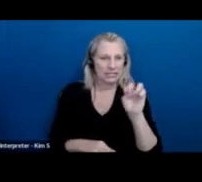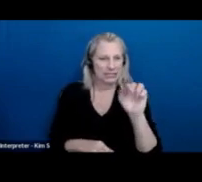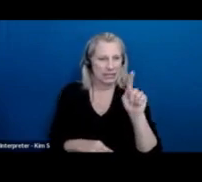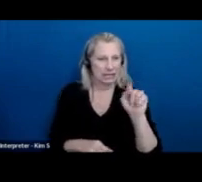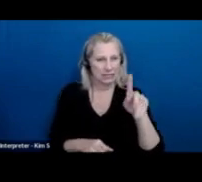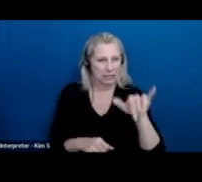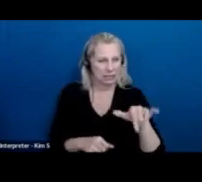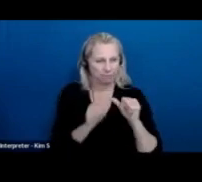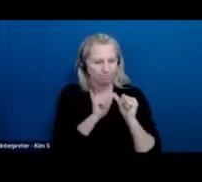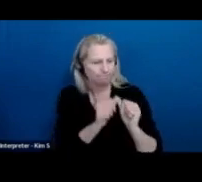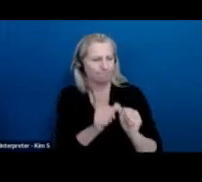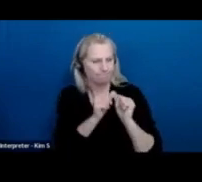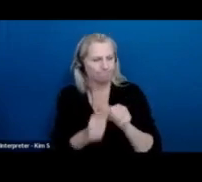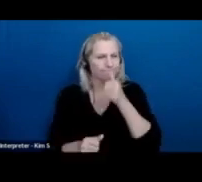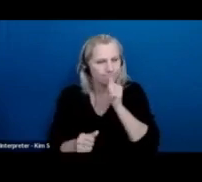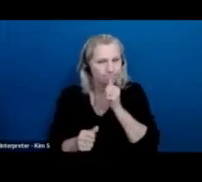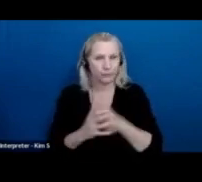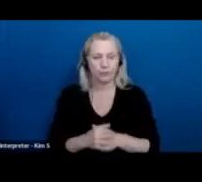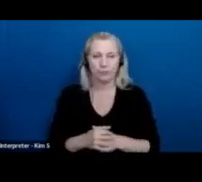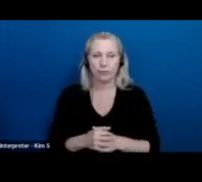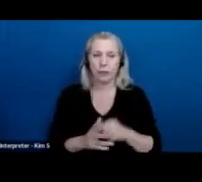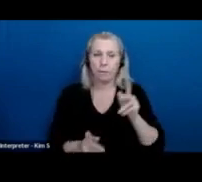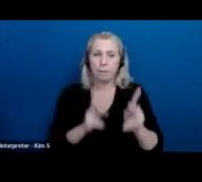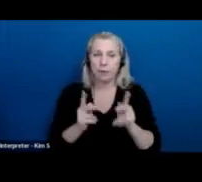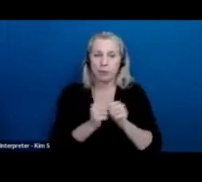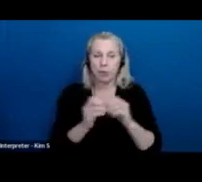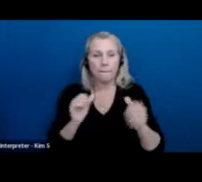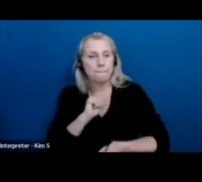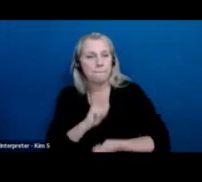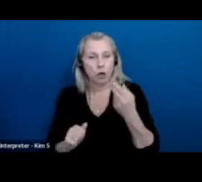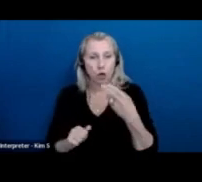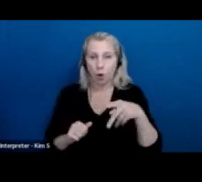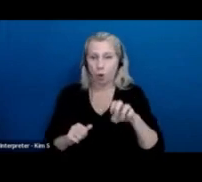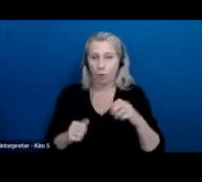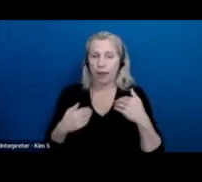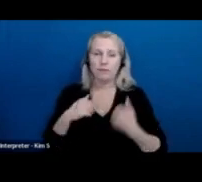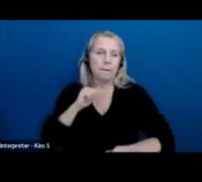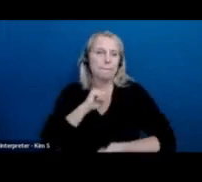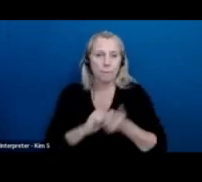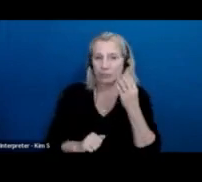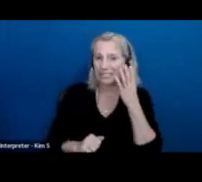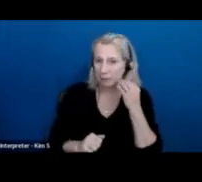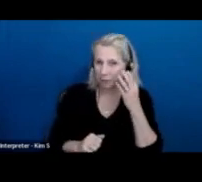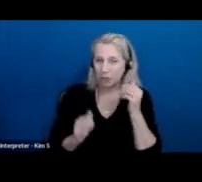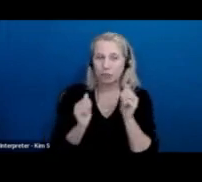Individuals with the highest levels of who have also had the most experiences with failure?